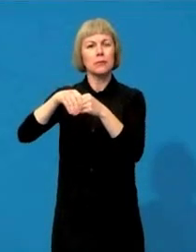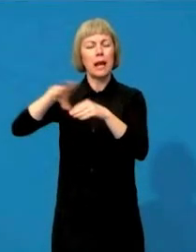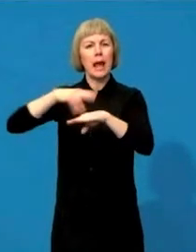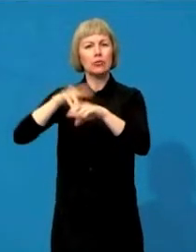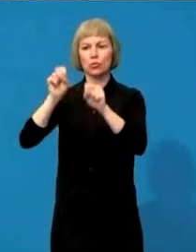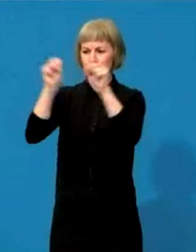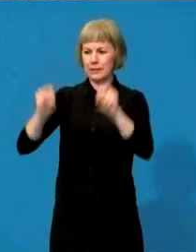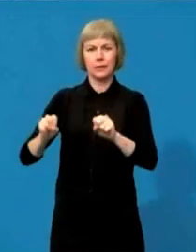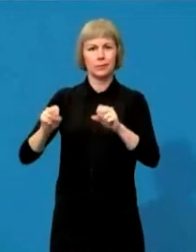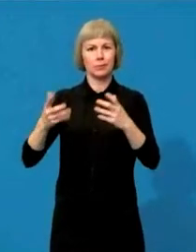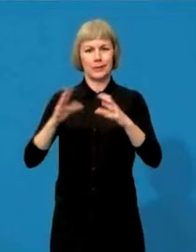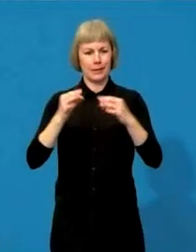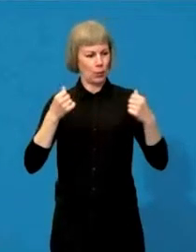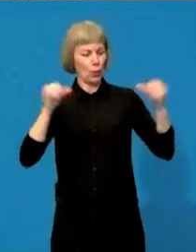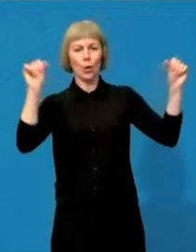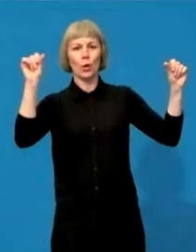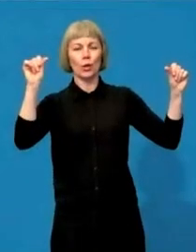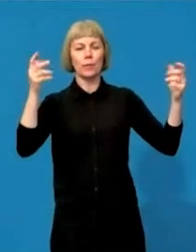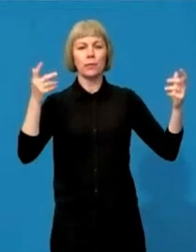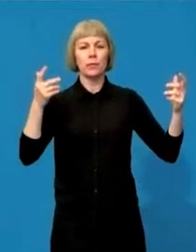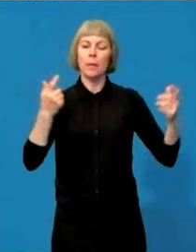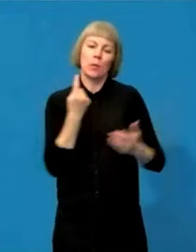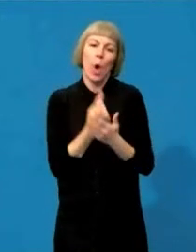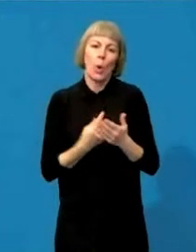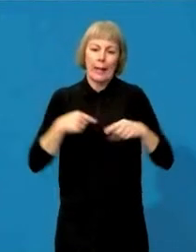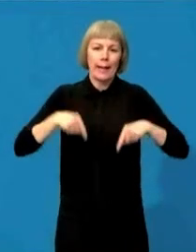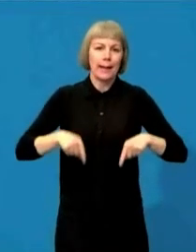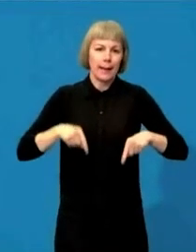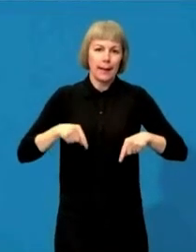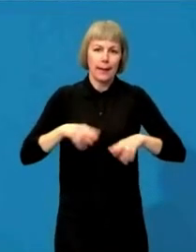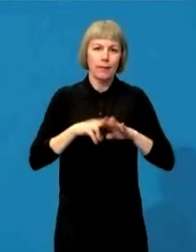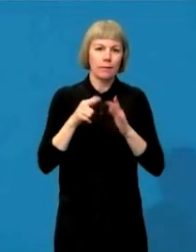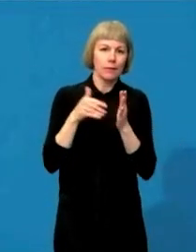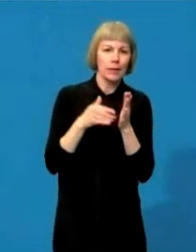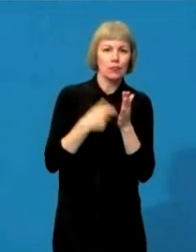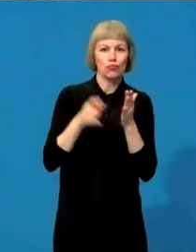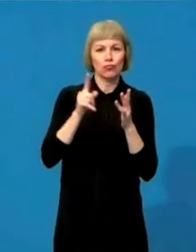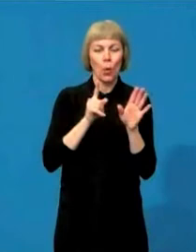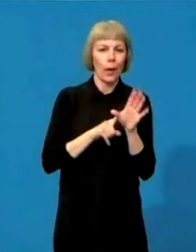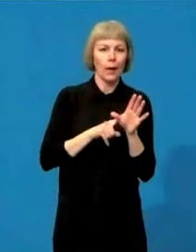We obviously don't see or hear about the swap of information and how that transitioned from